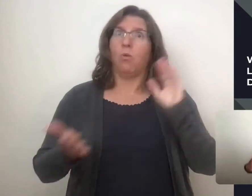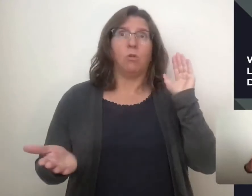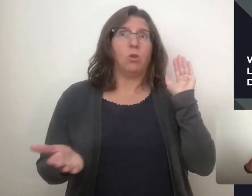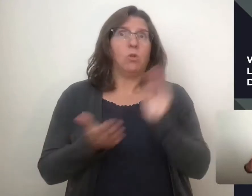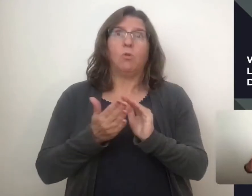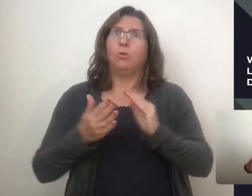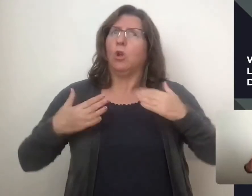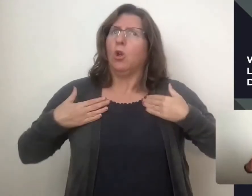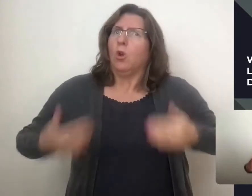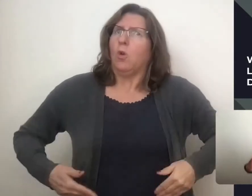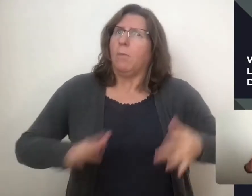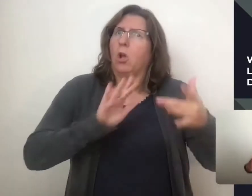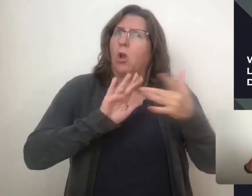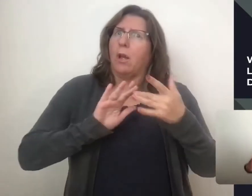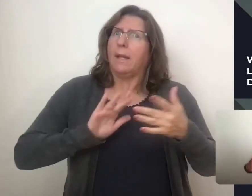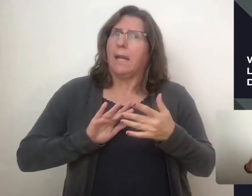It results in limited human contact.